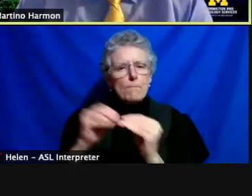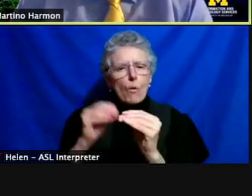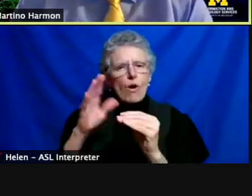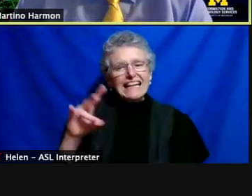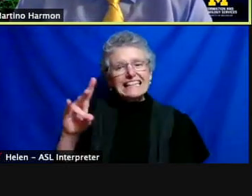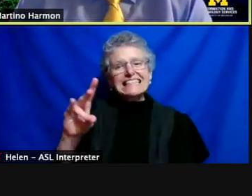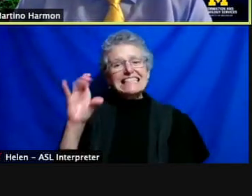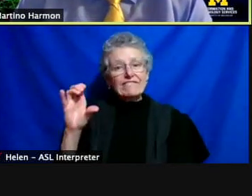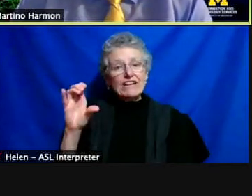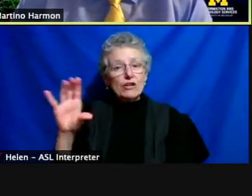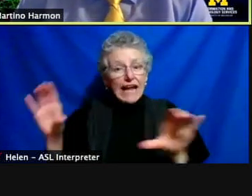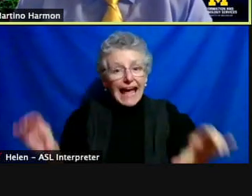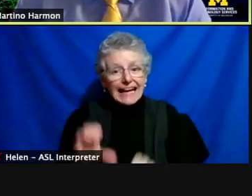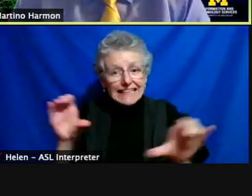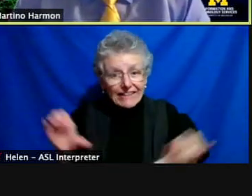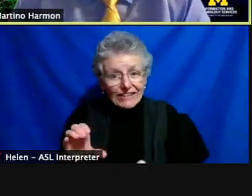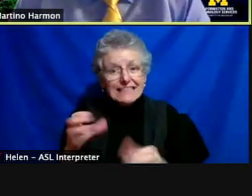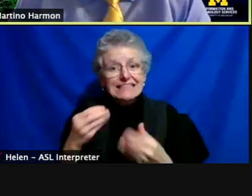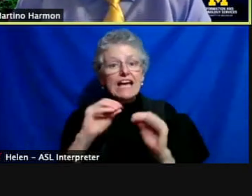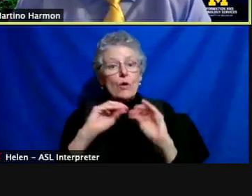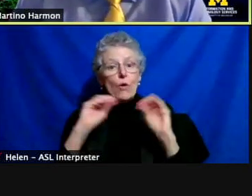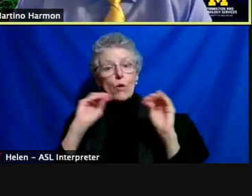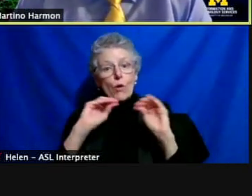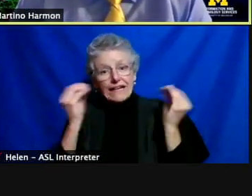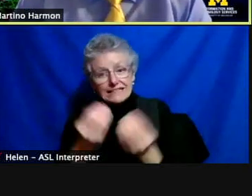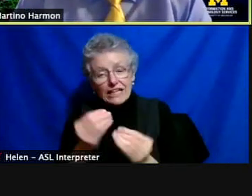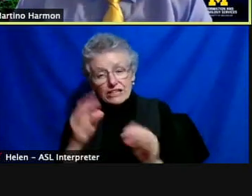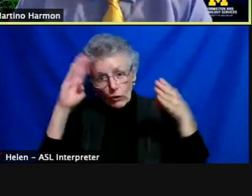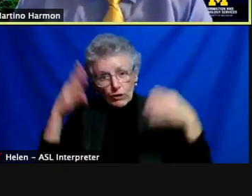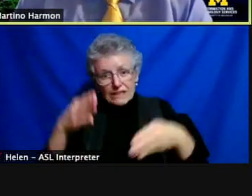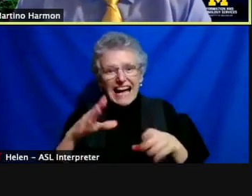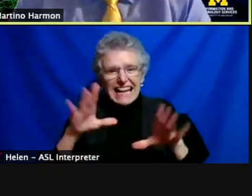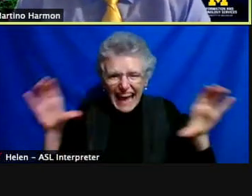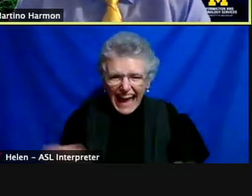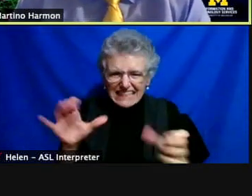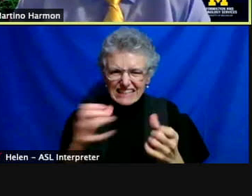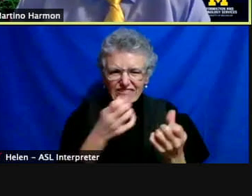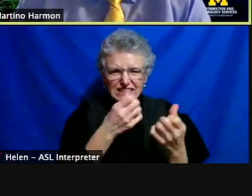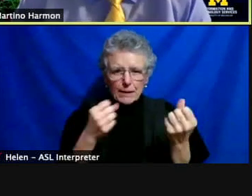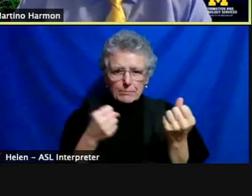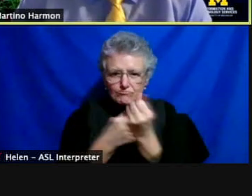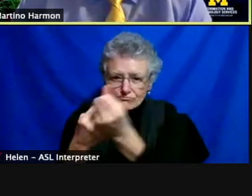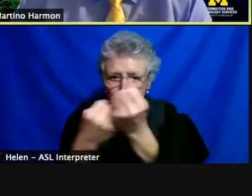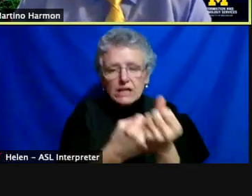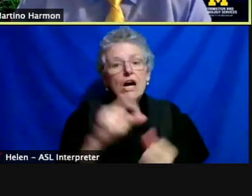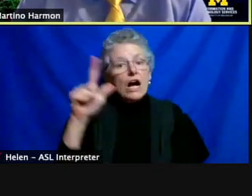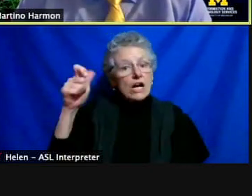and organizations focused on activism, governance or service learning for student organizations.